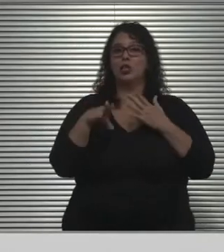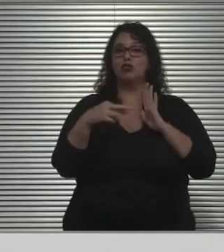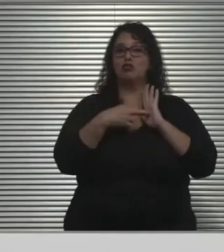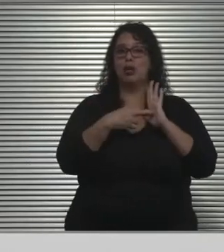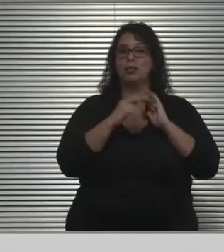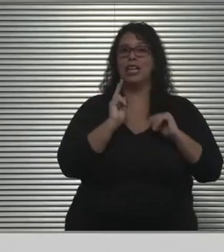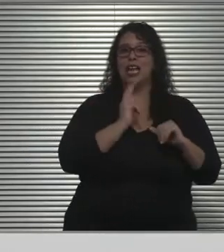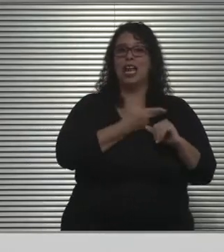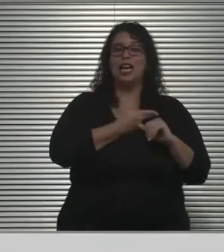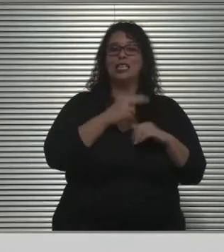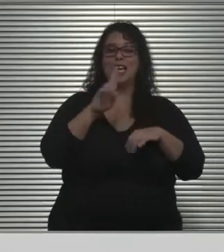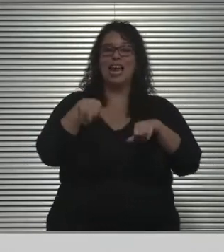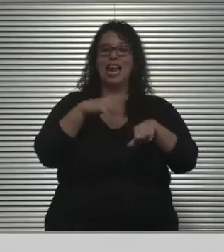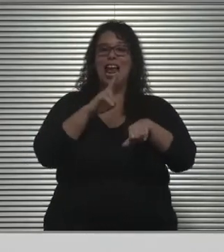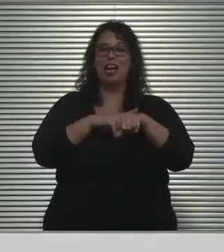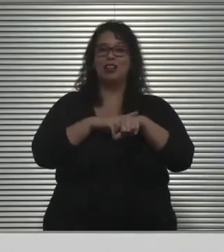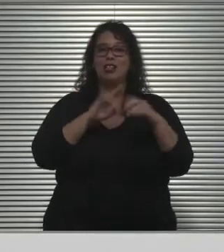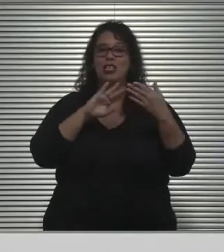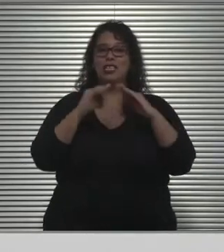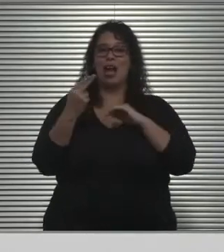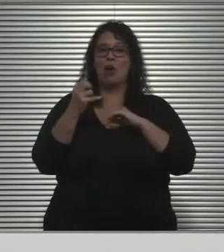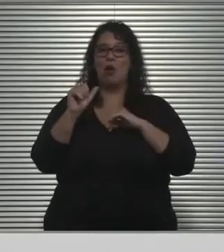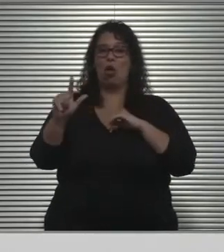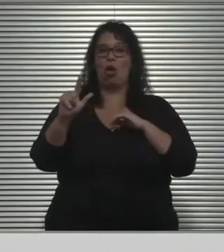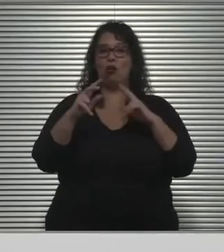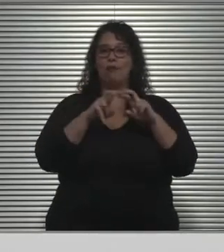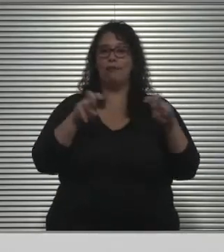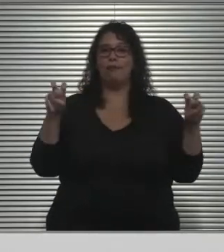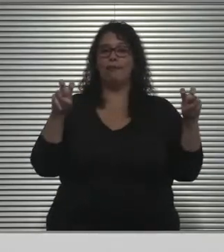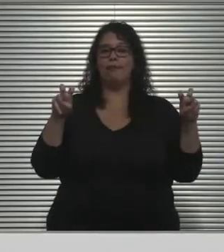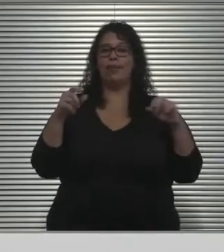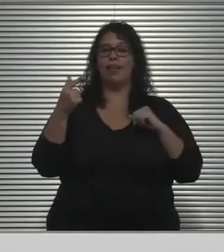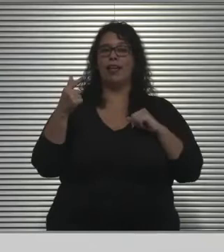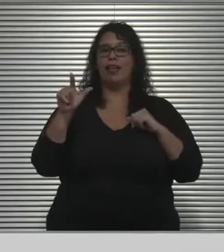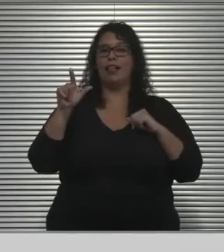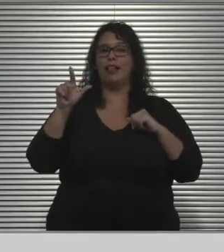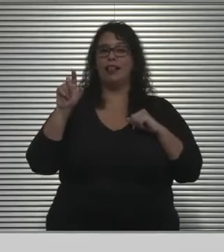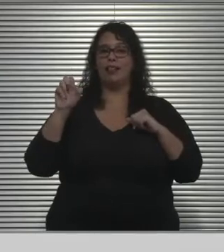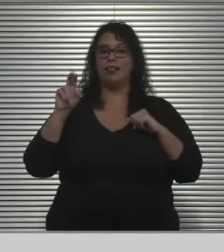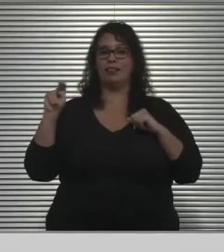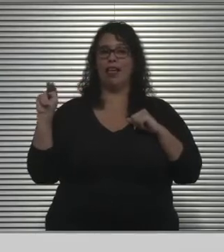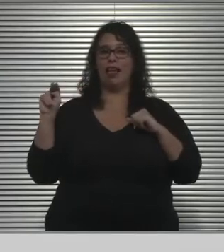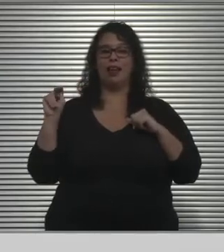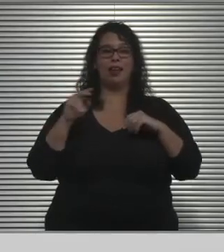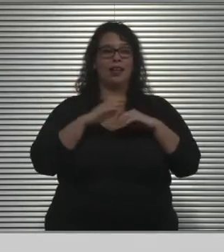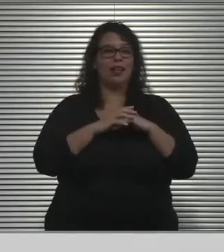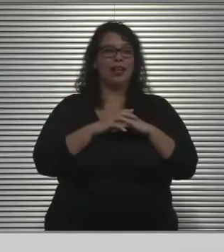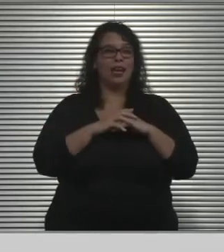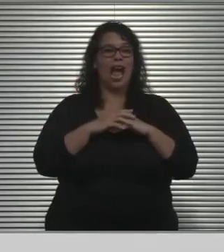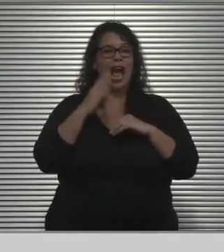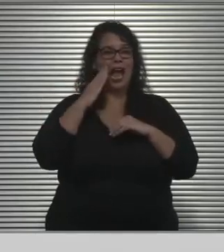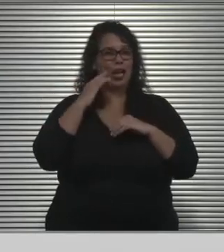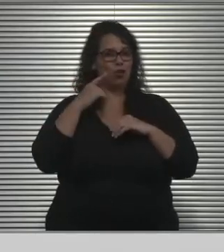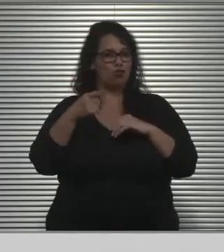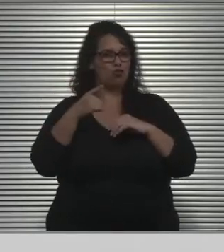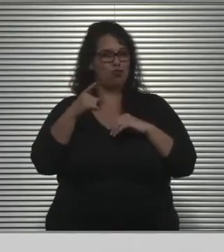on a national town hall panel. Glen Perez Rodriguez. I know Ms. Craig you have met him personally